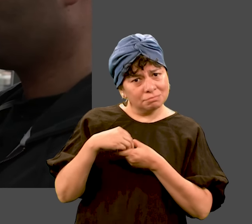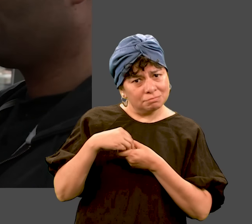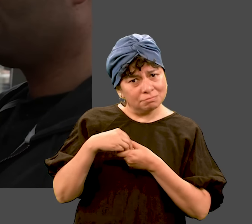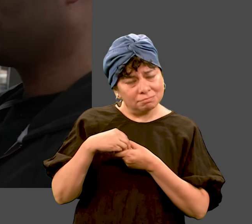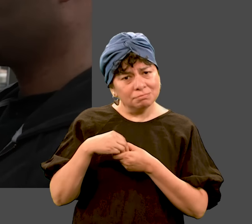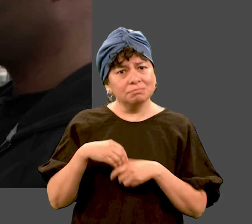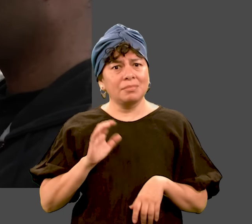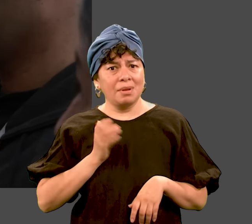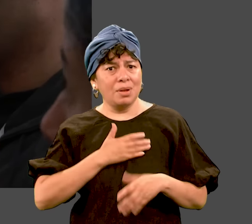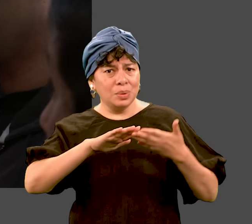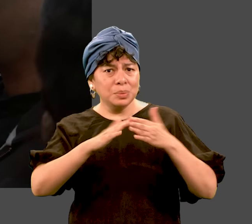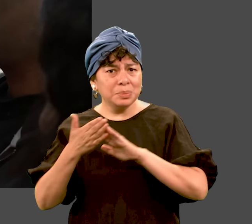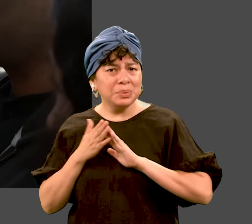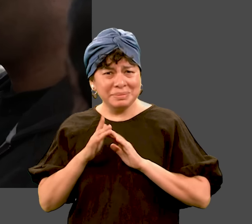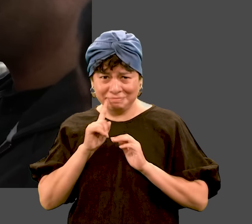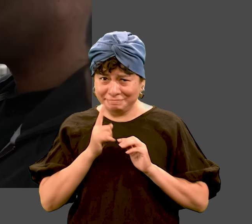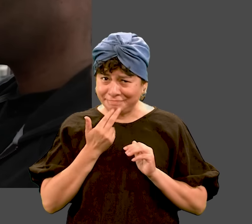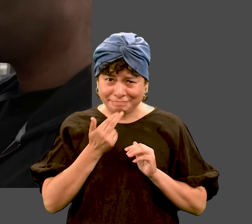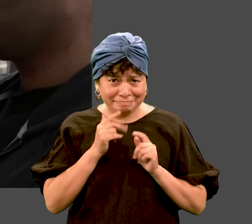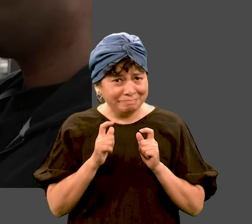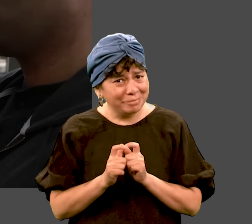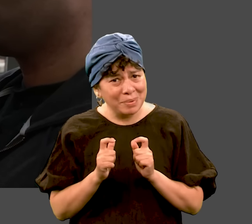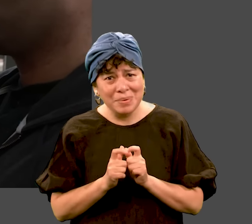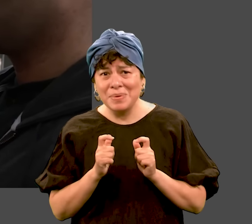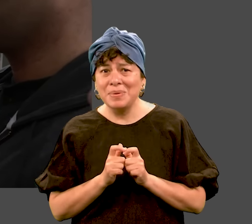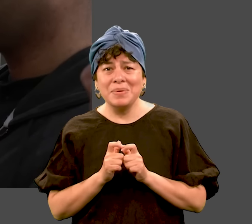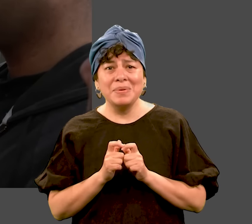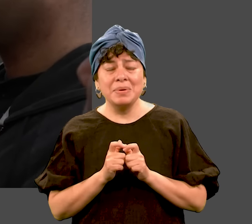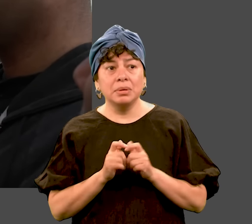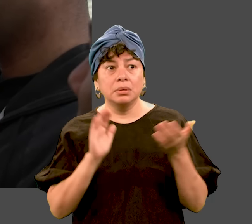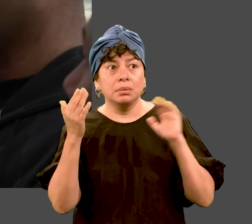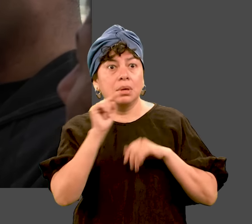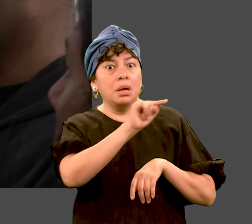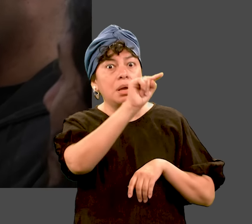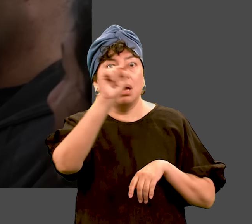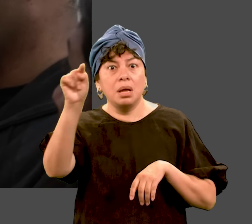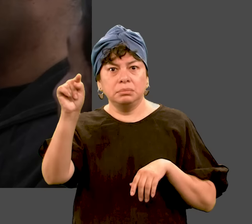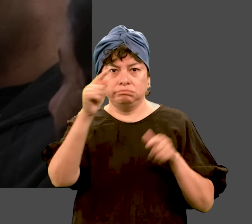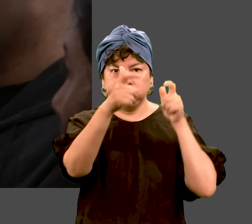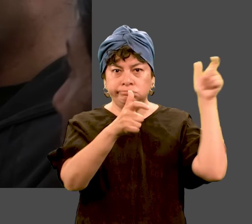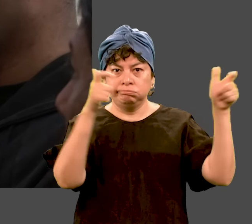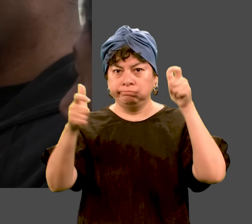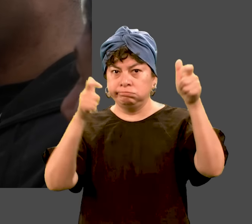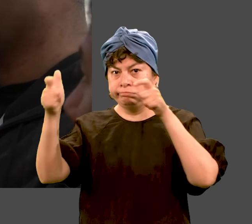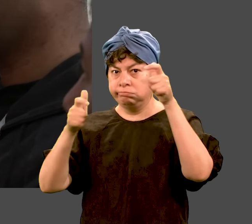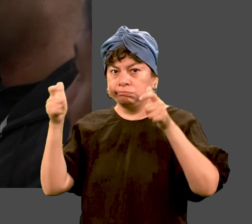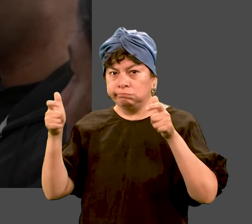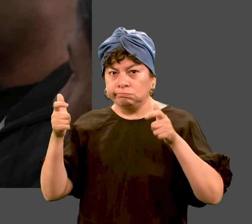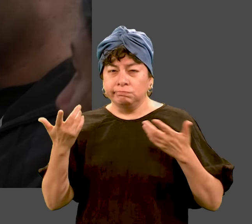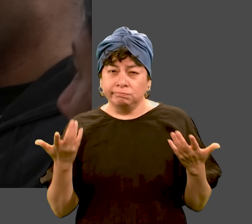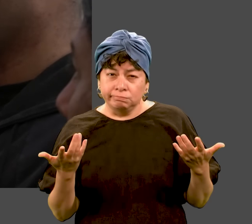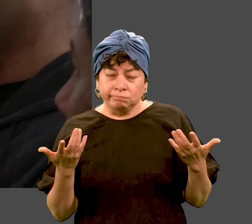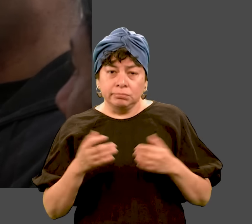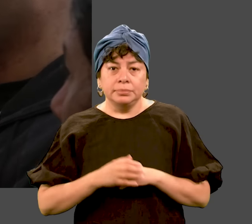is a minority community, as are many other communities and it’s not always on the backs of the minority communities